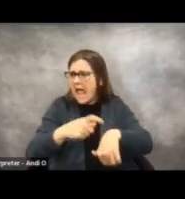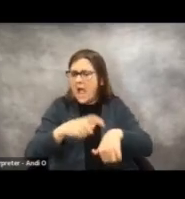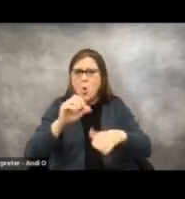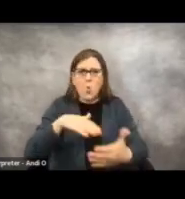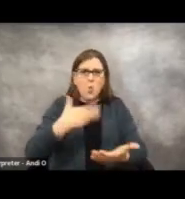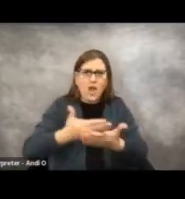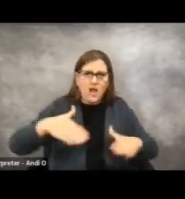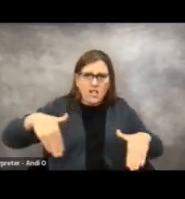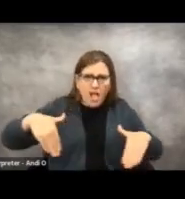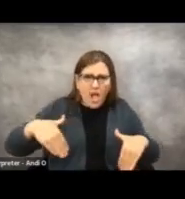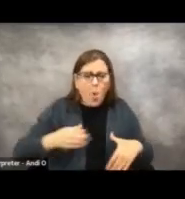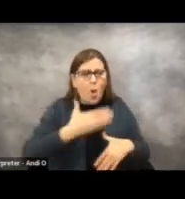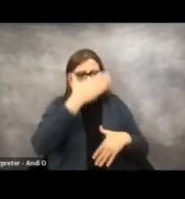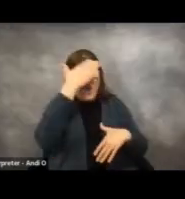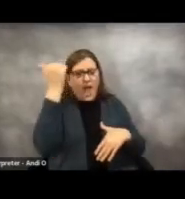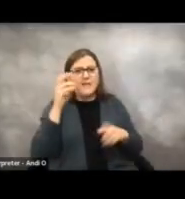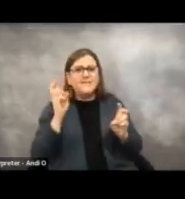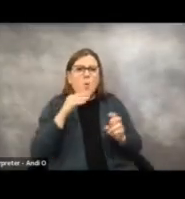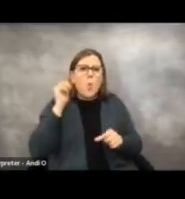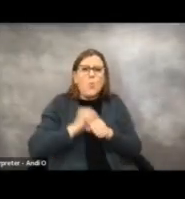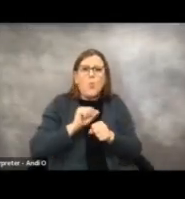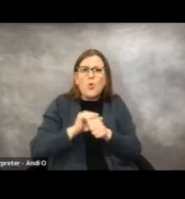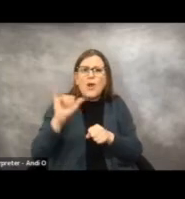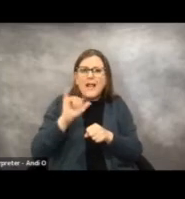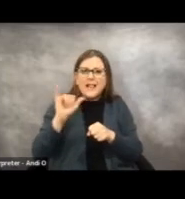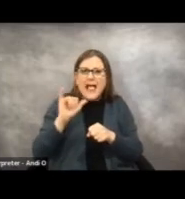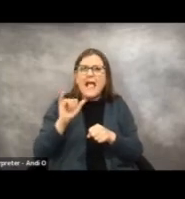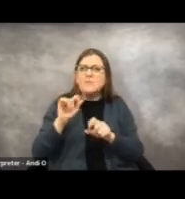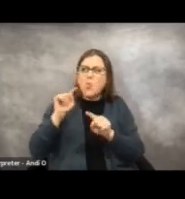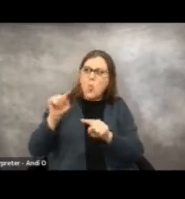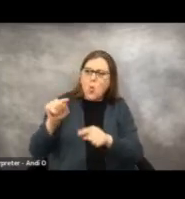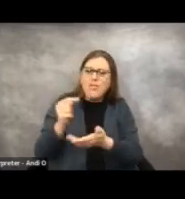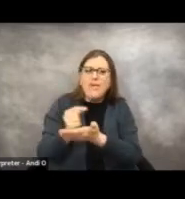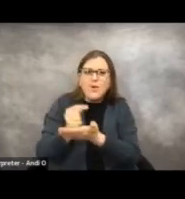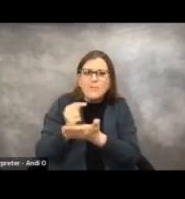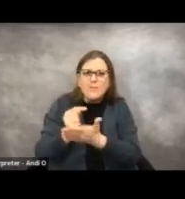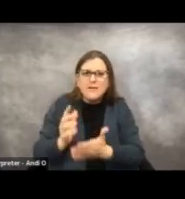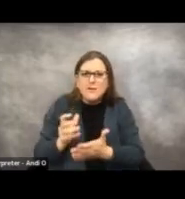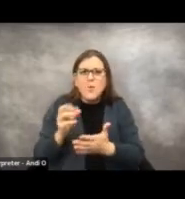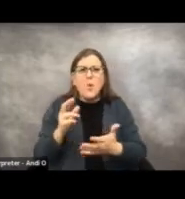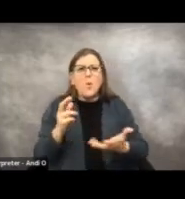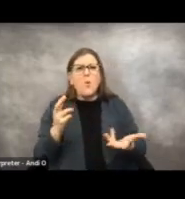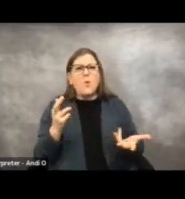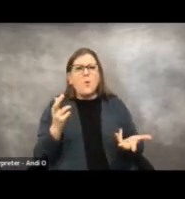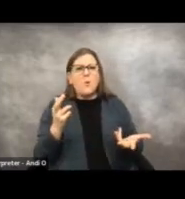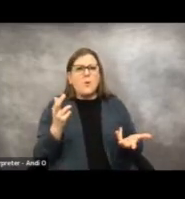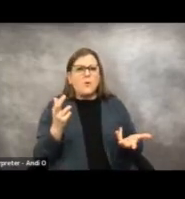forget assignments given to them like seeing a therapist, or dropping what we call a UA